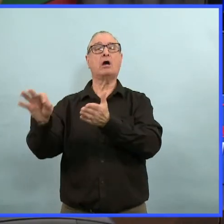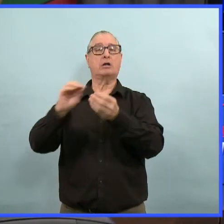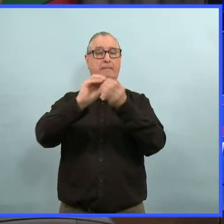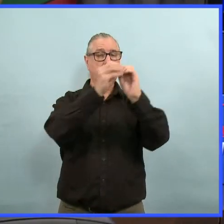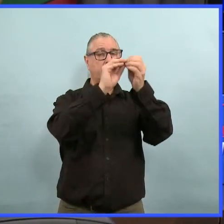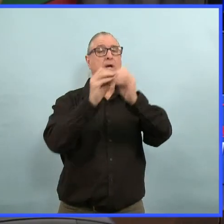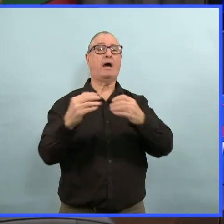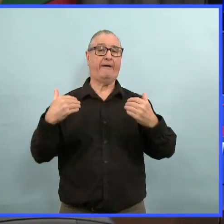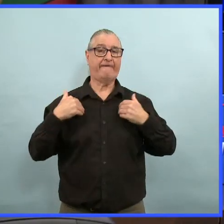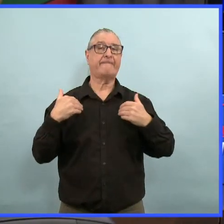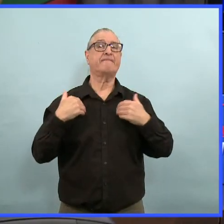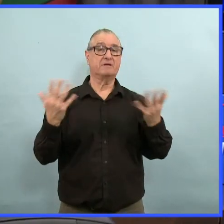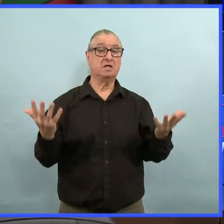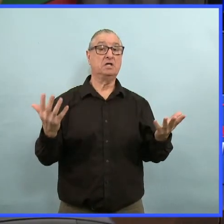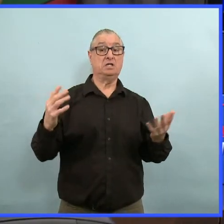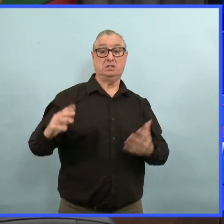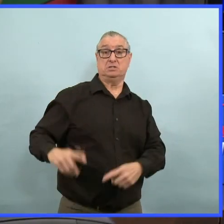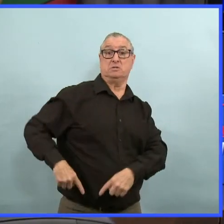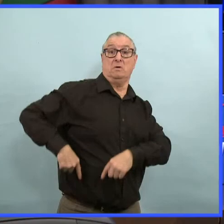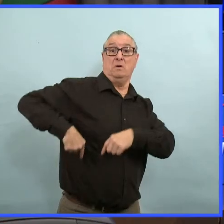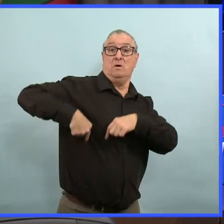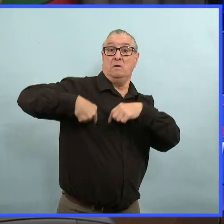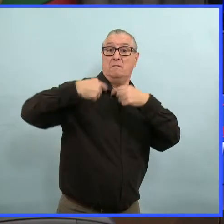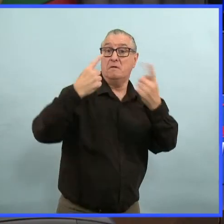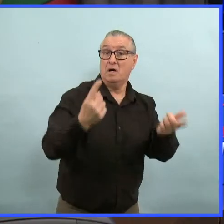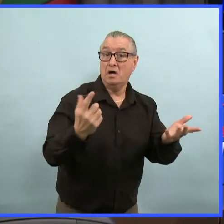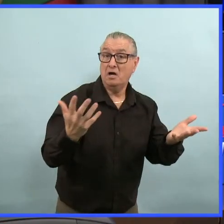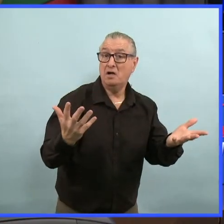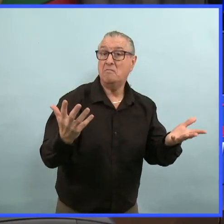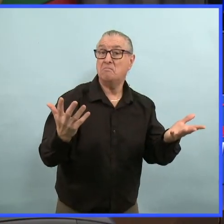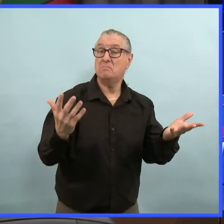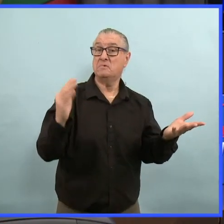we're not seeing an increased demand on the healthcare system from pediatrics at this time